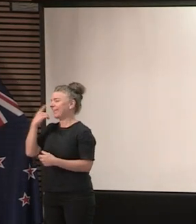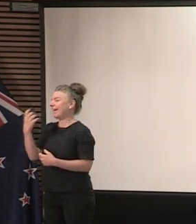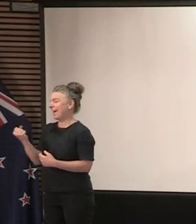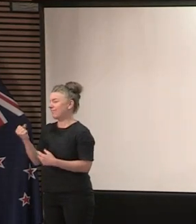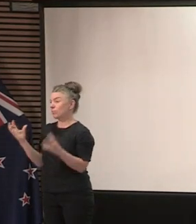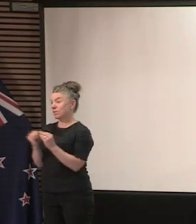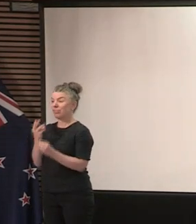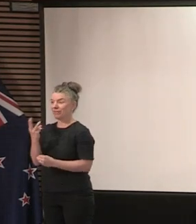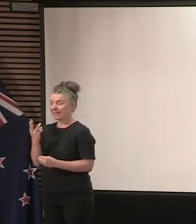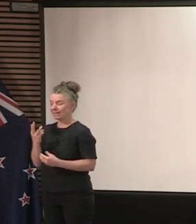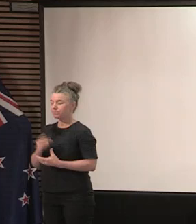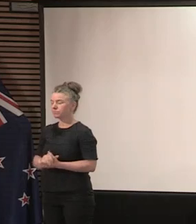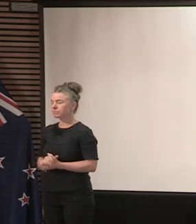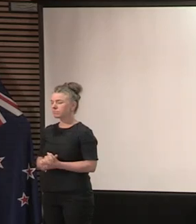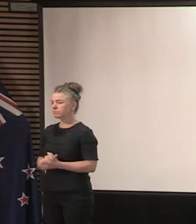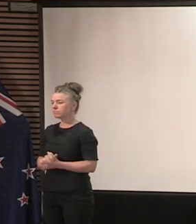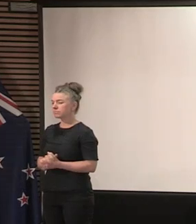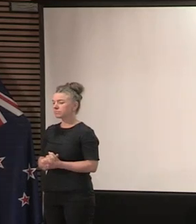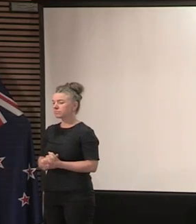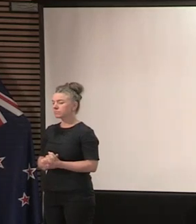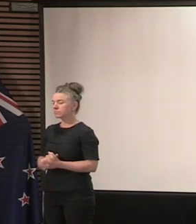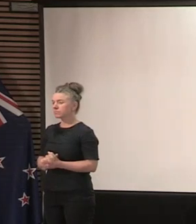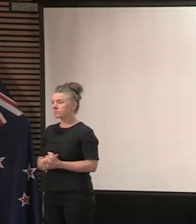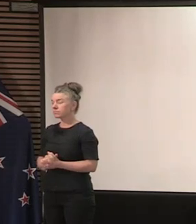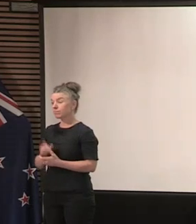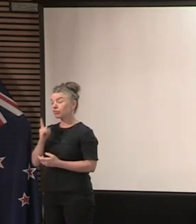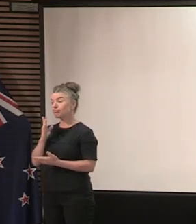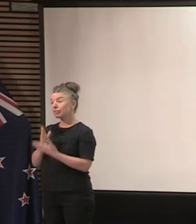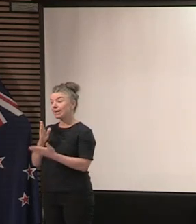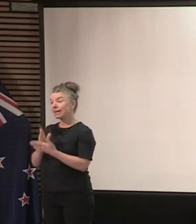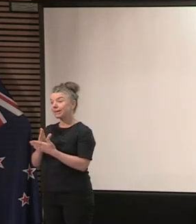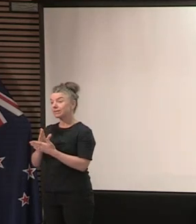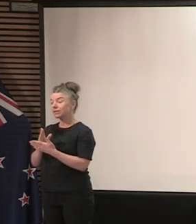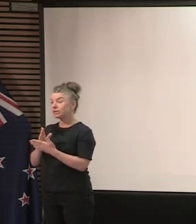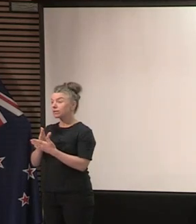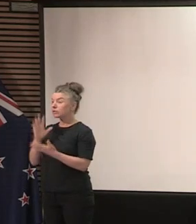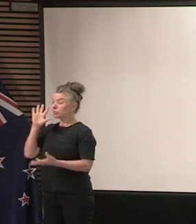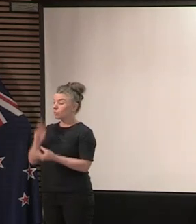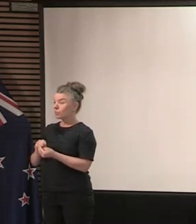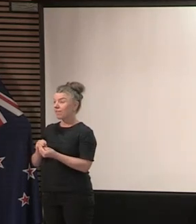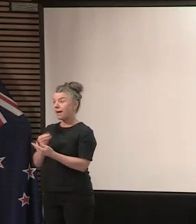cases and one new probable case of COVID-19 to report.